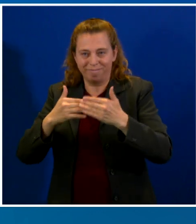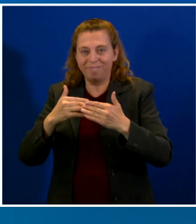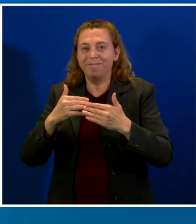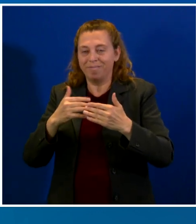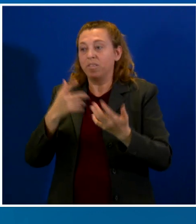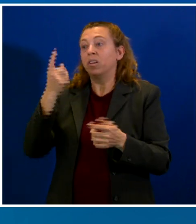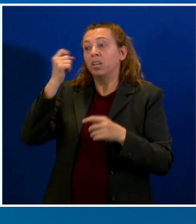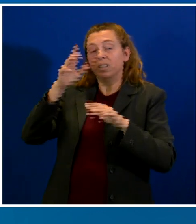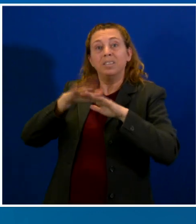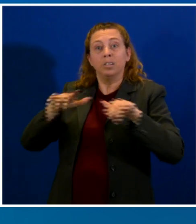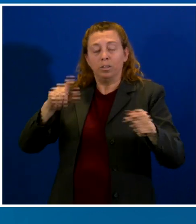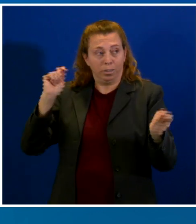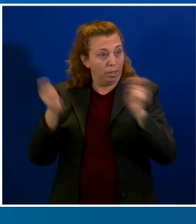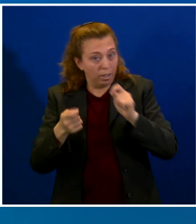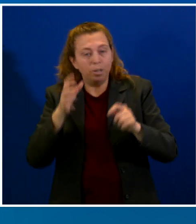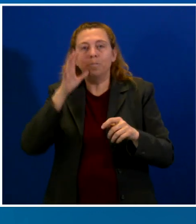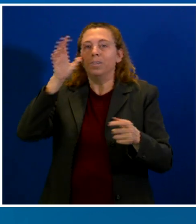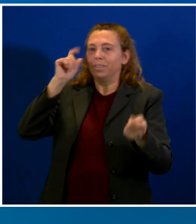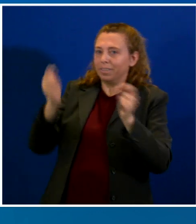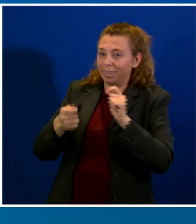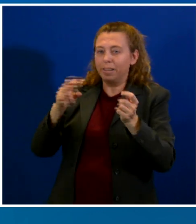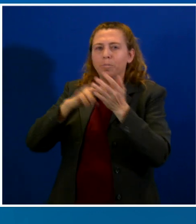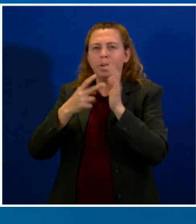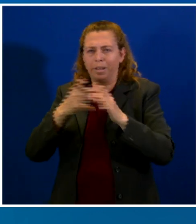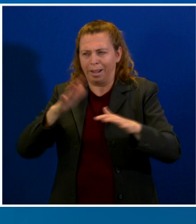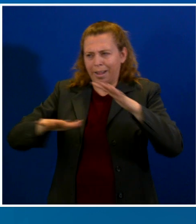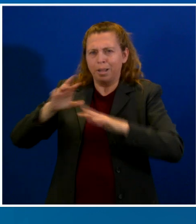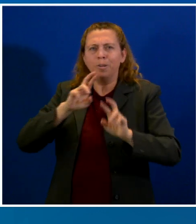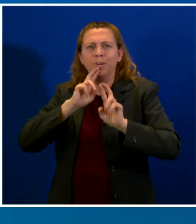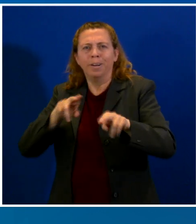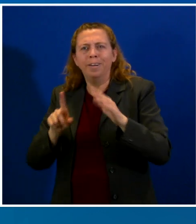Washington State Public Health has some age based tips and